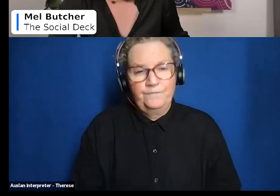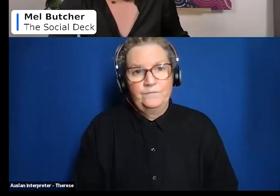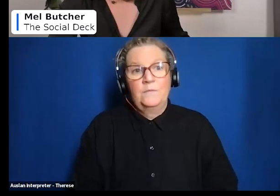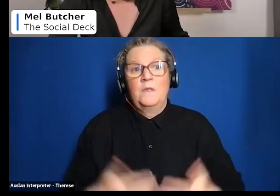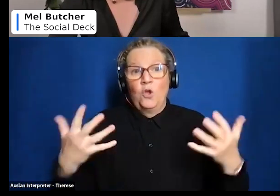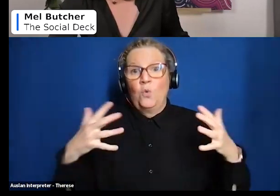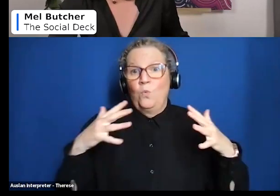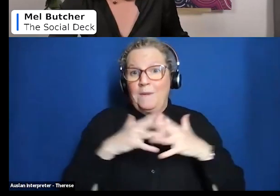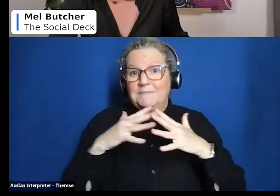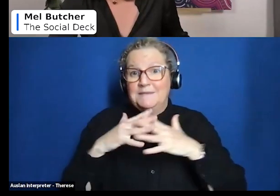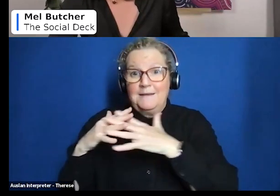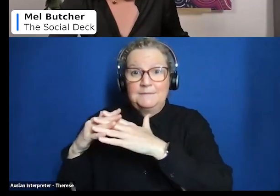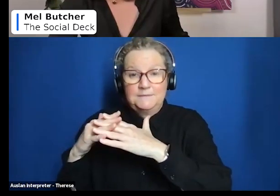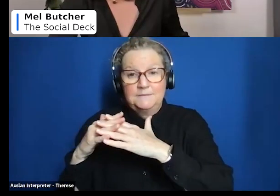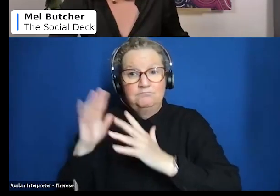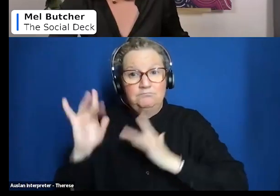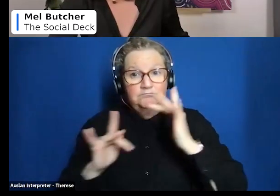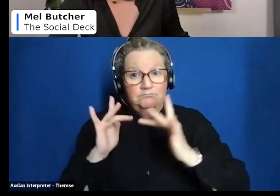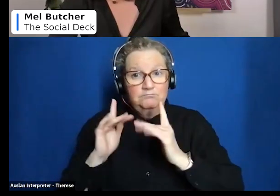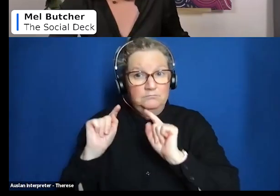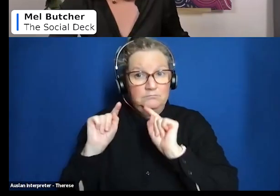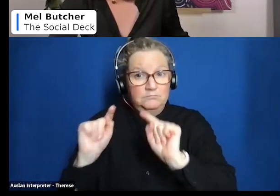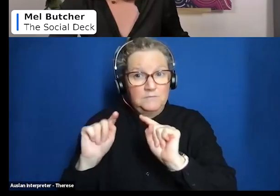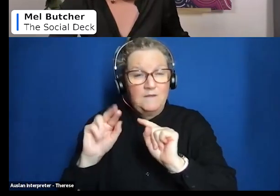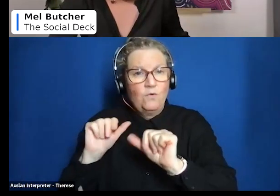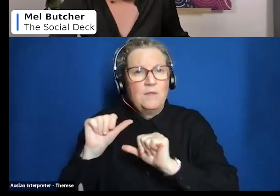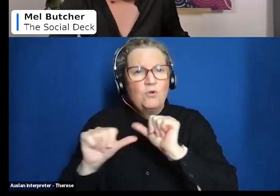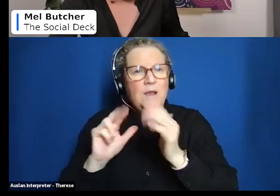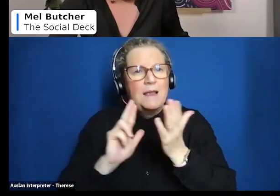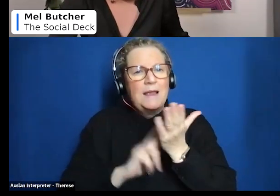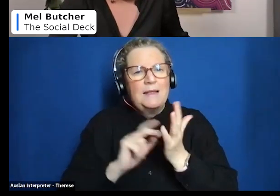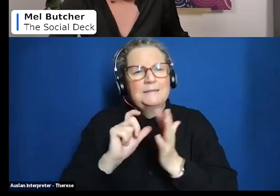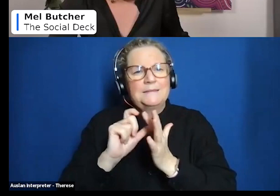for the process, ndda.gov.au,